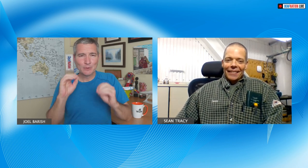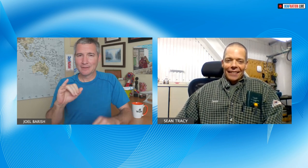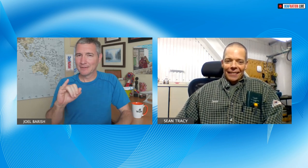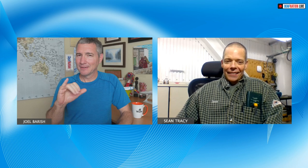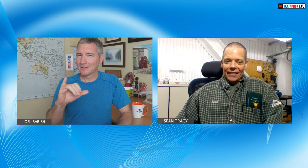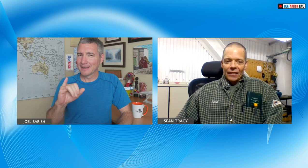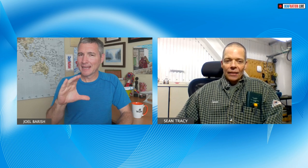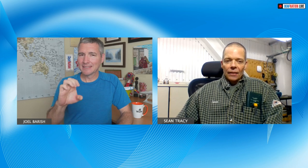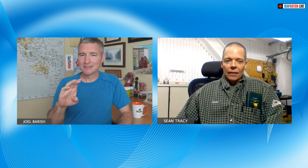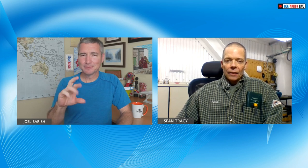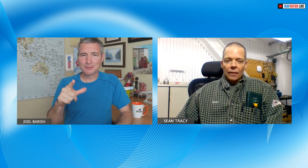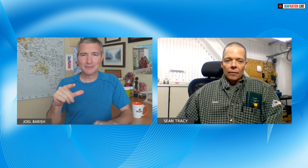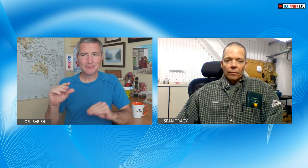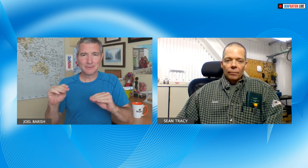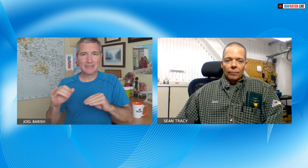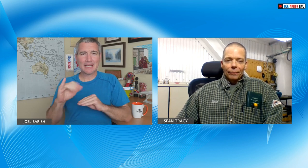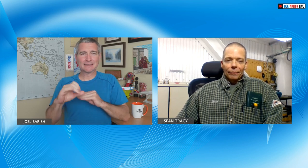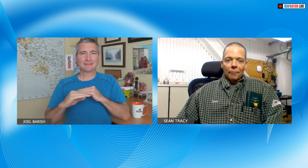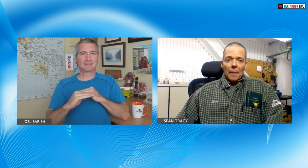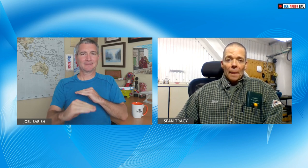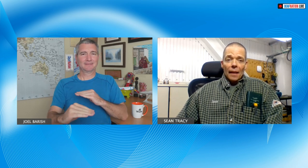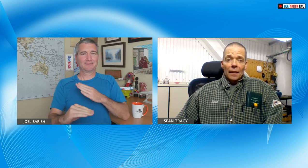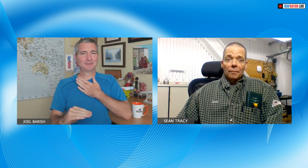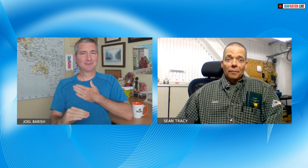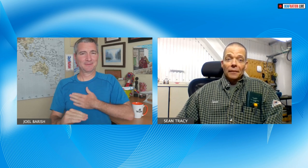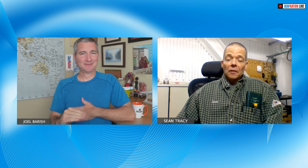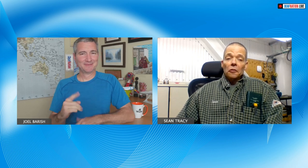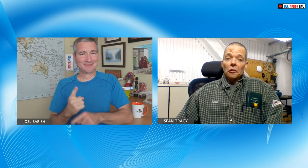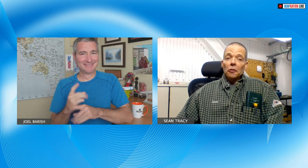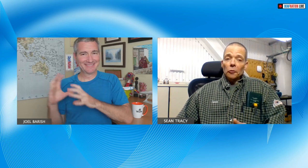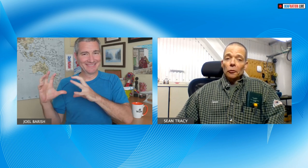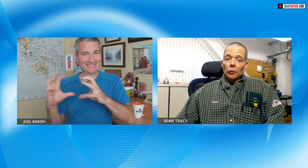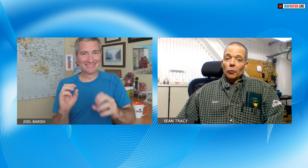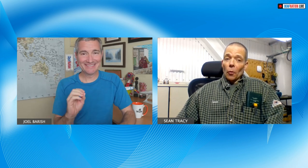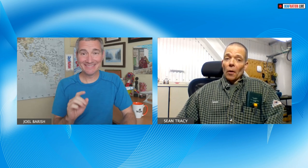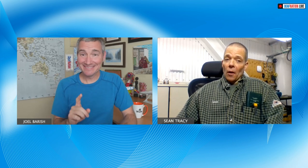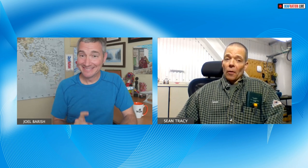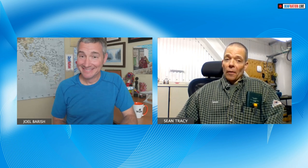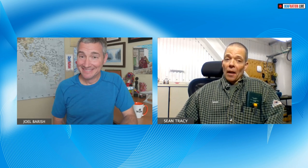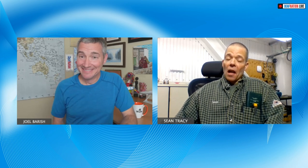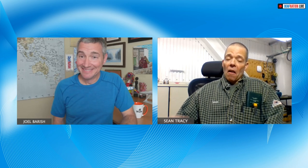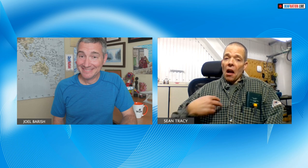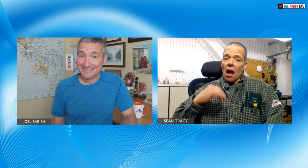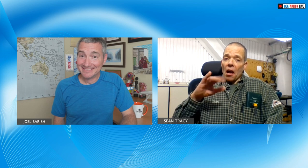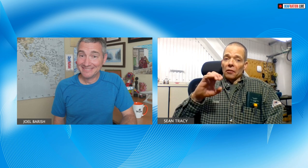You don't see many icebergs but rather a sheet of ice over everything. Do you usually see icebergs?